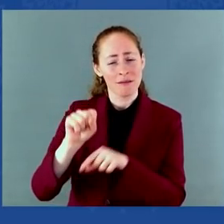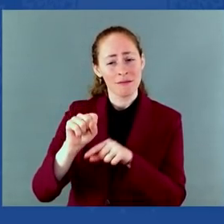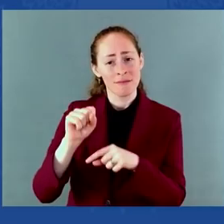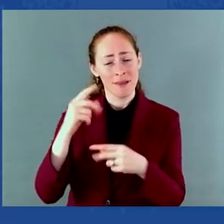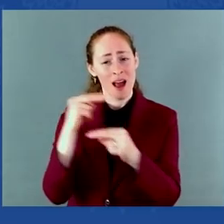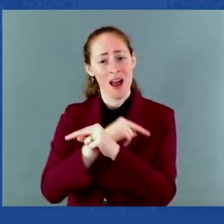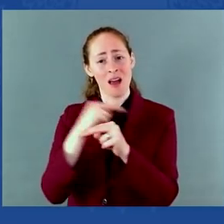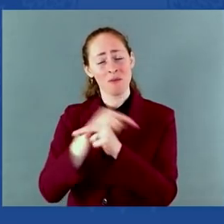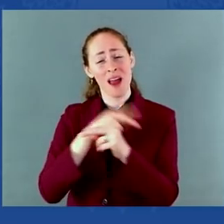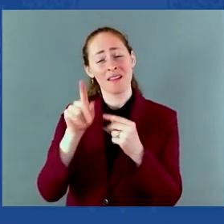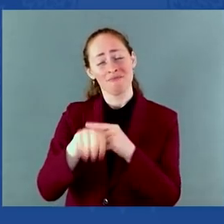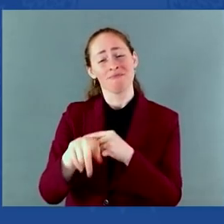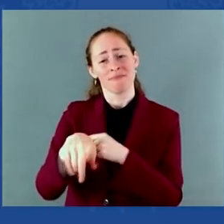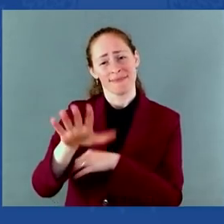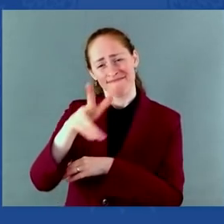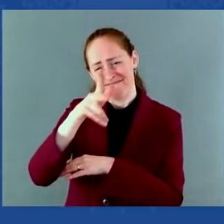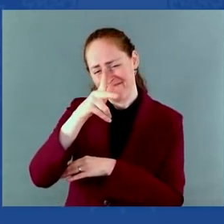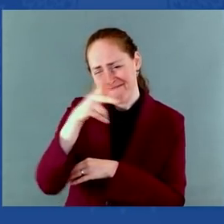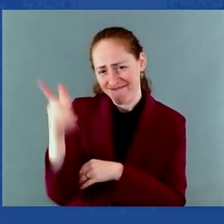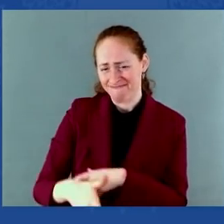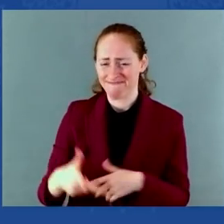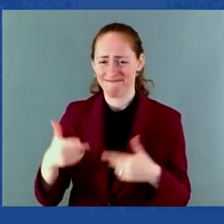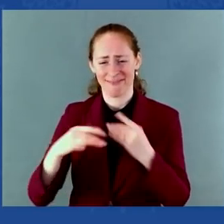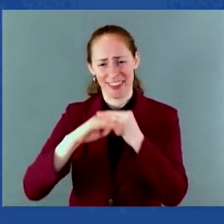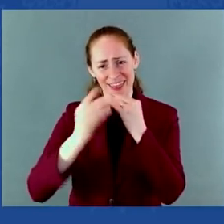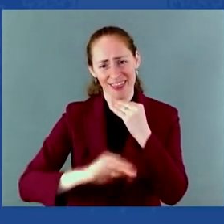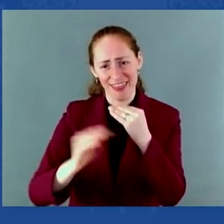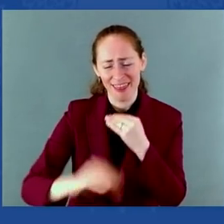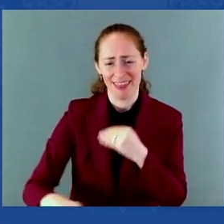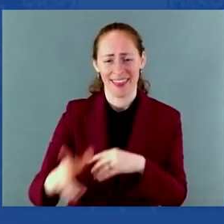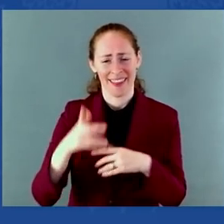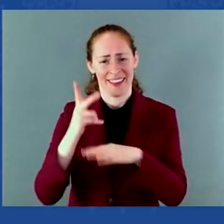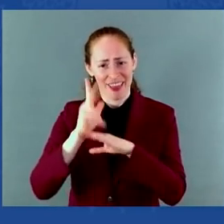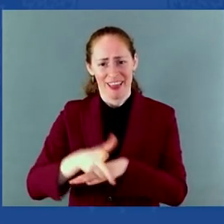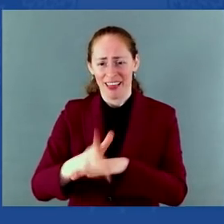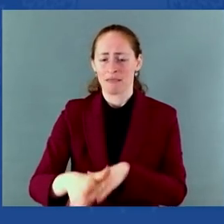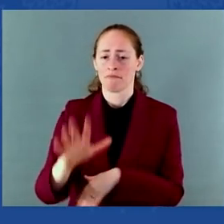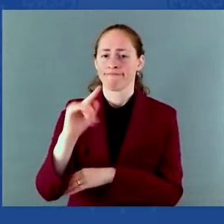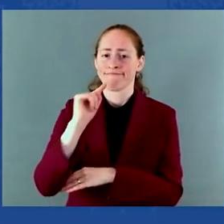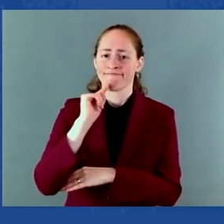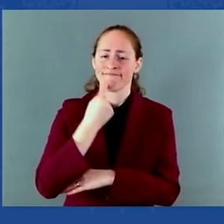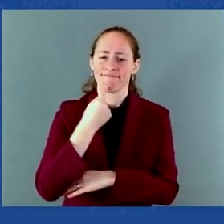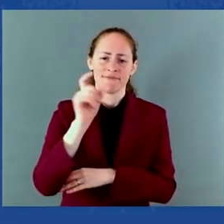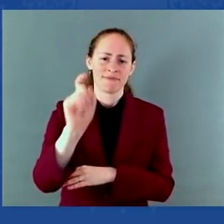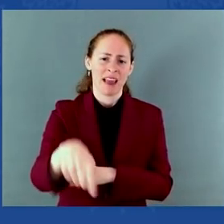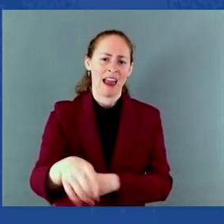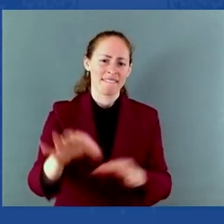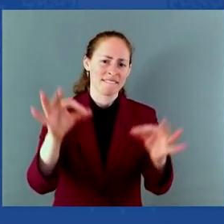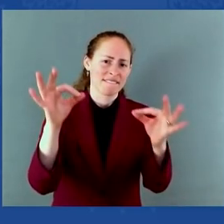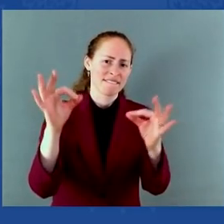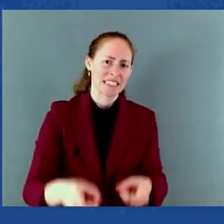Driving on these roads that need repair costs New Hampshire drivers an estimated extra $476 every year,